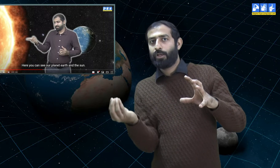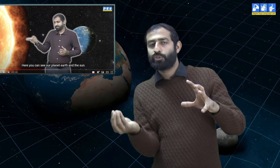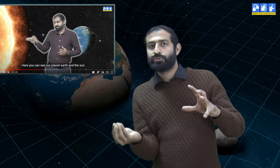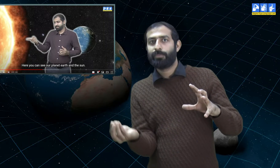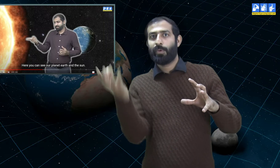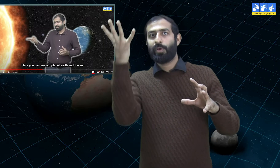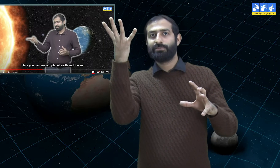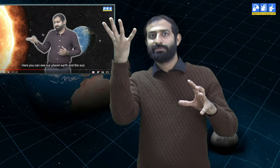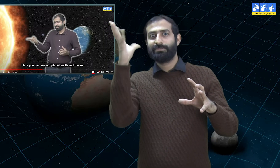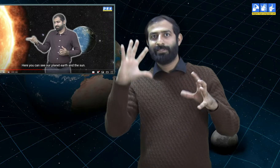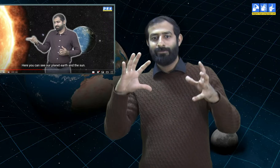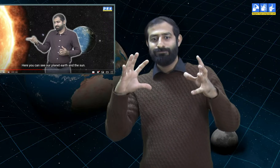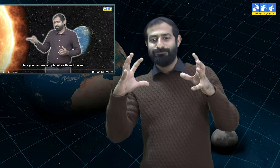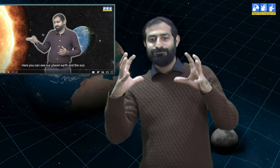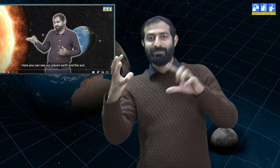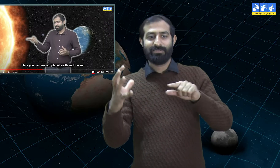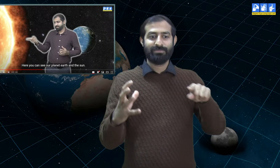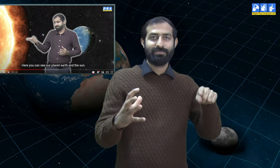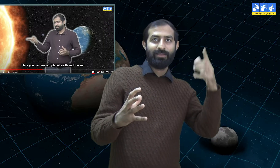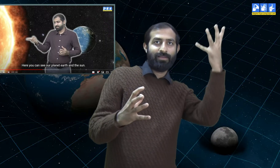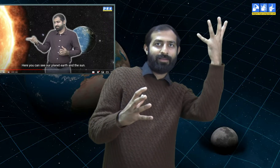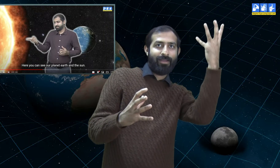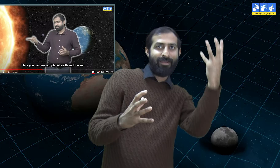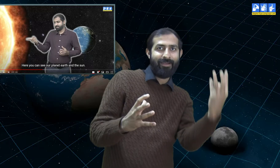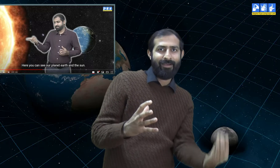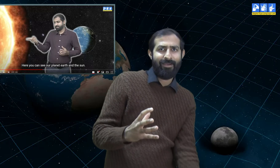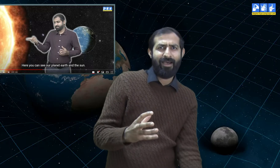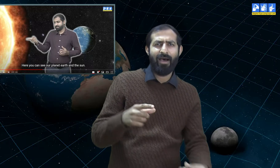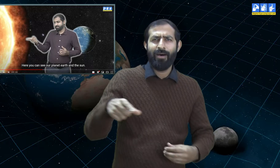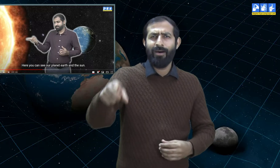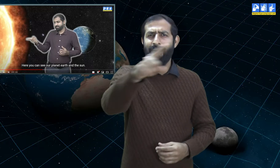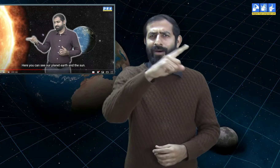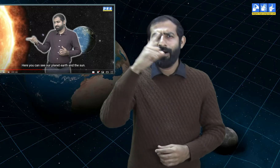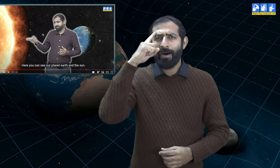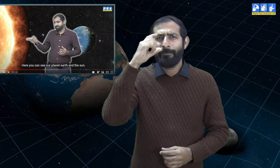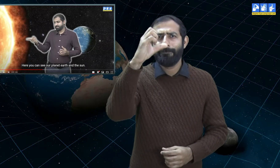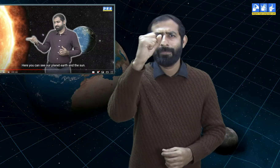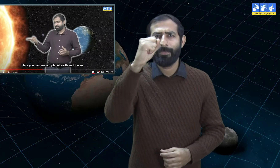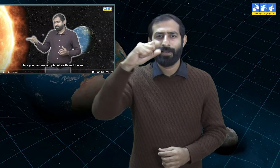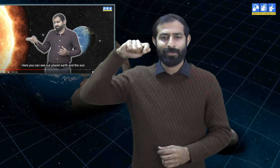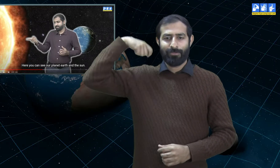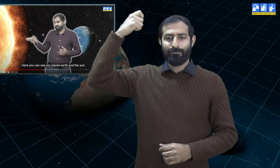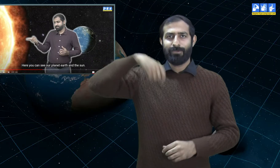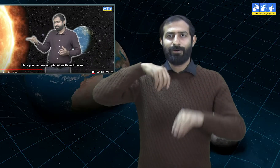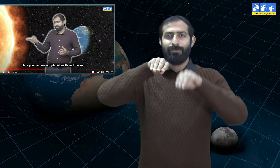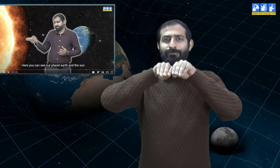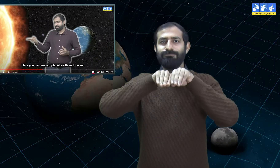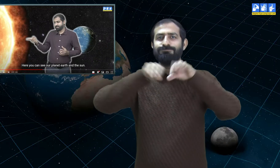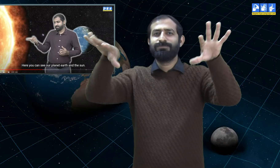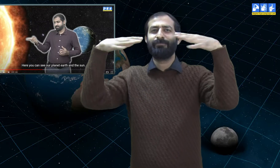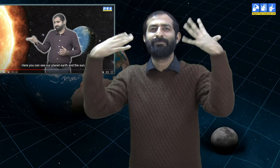and how are day and night formed? Do you remember that we shared a video of day and night ?